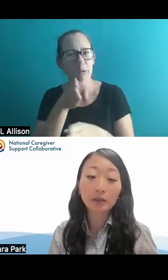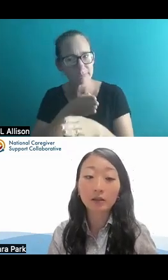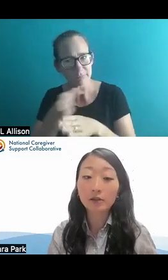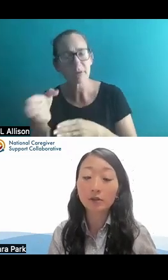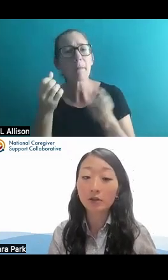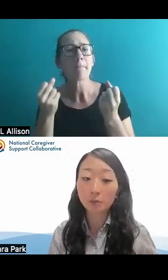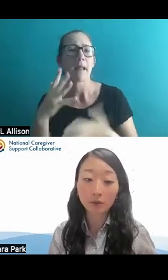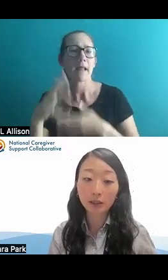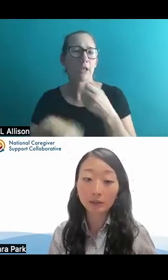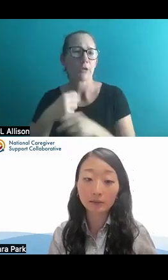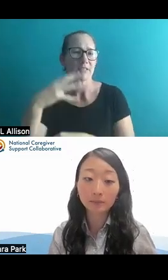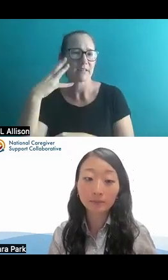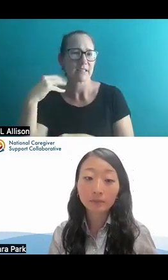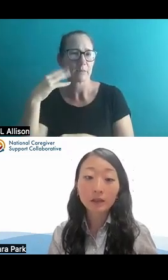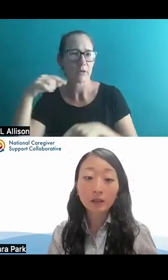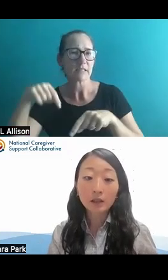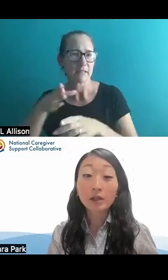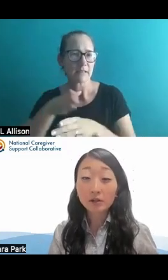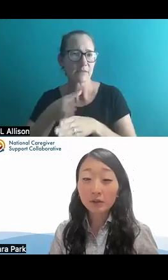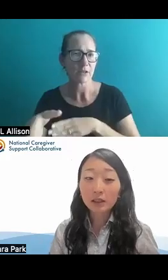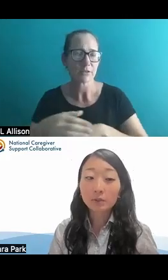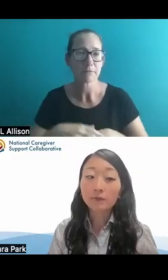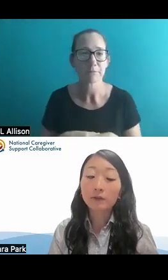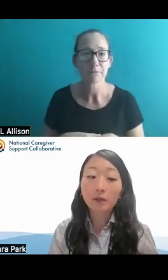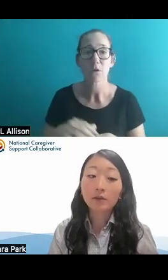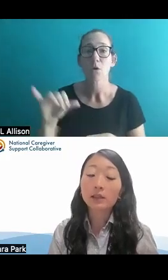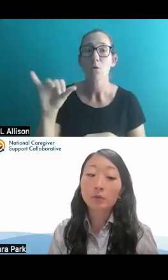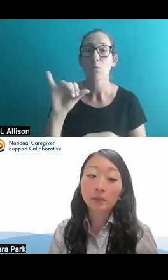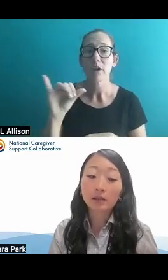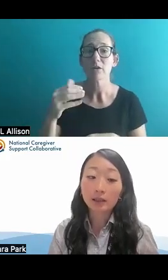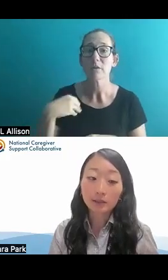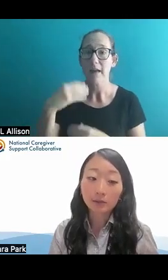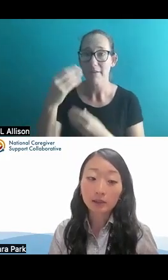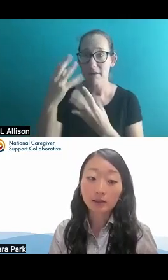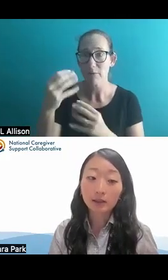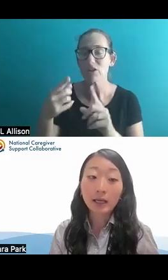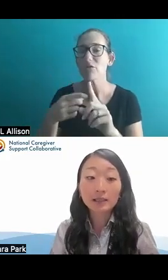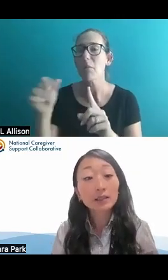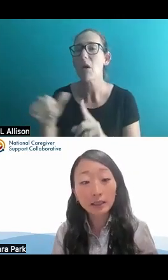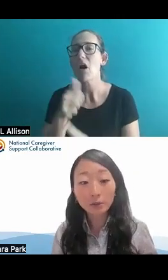clinical education programs. We also get input from other subject matter experts. As an example,